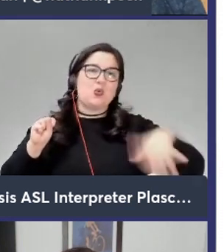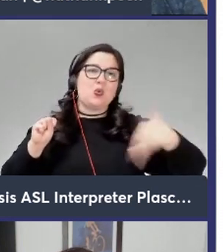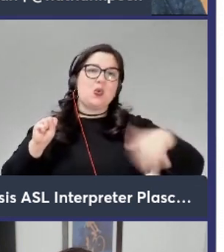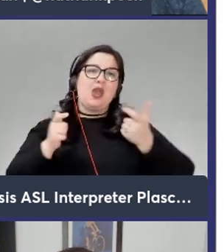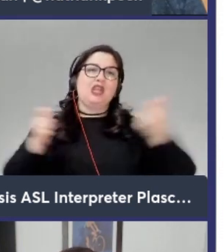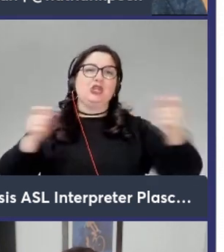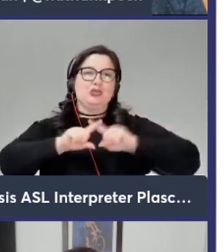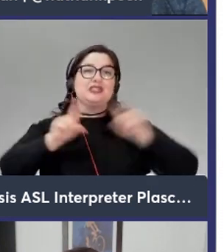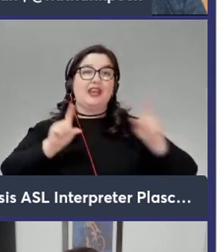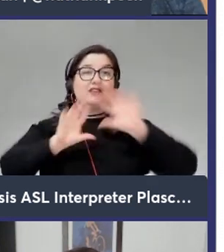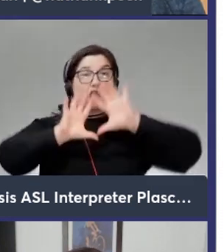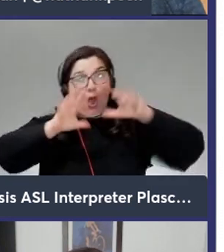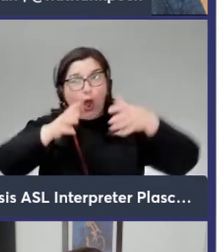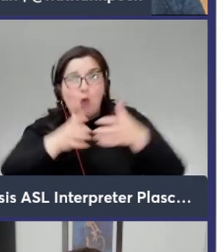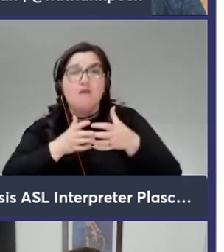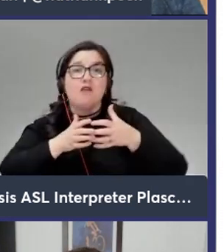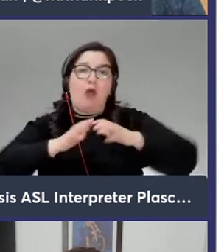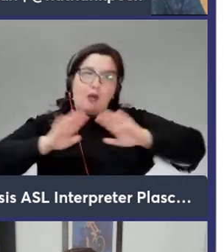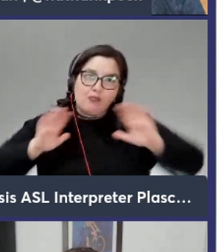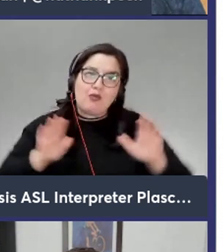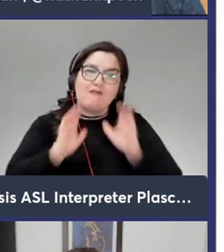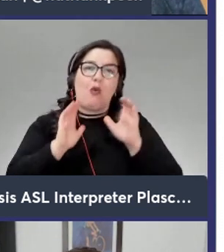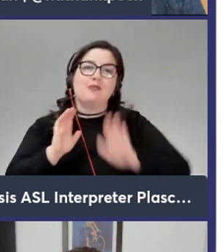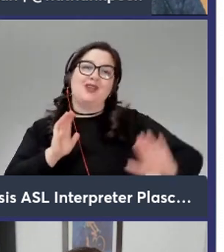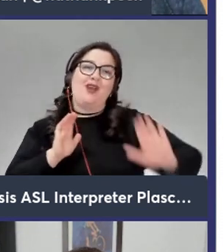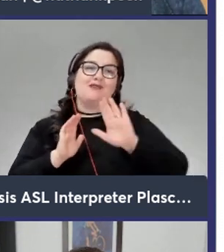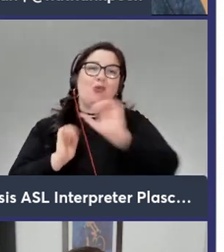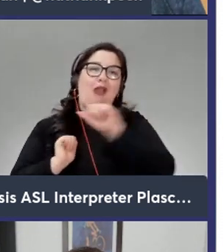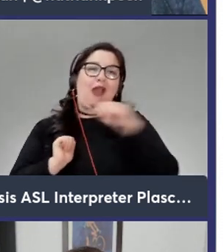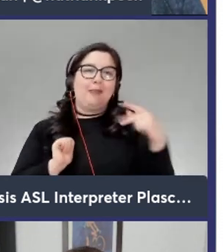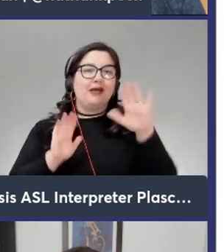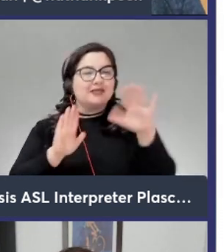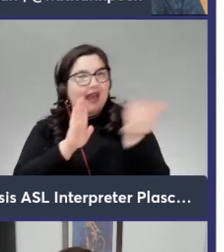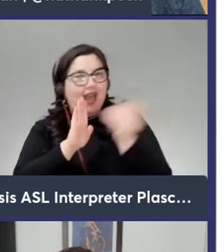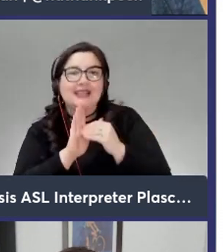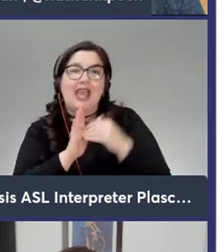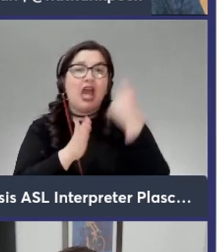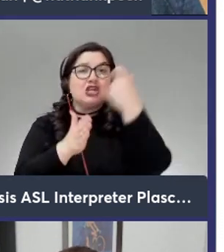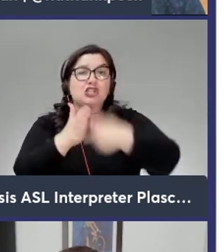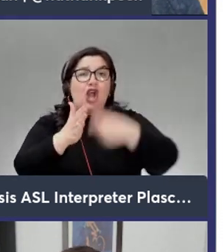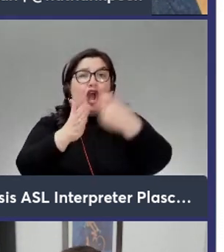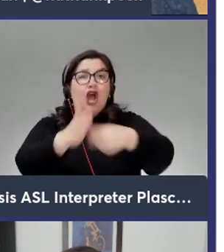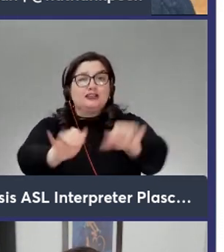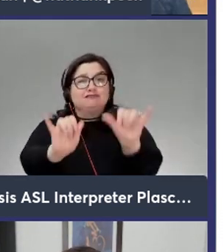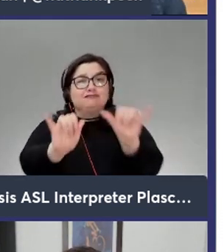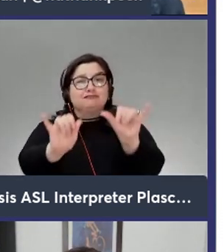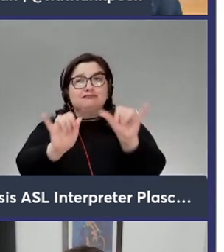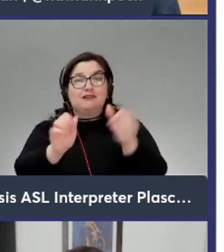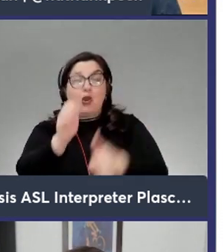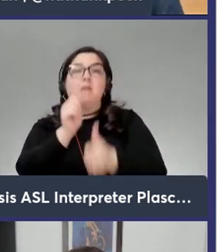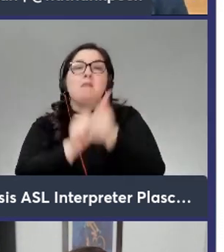the overall performance of your application. And again, like I said, cost neutral under most circumstances when deploying CloudFront.